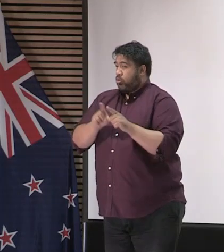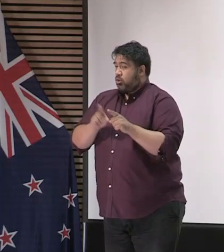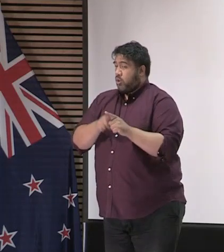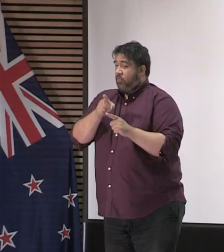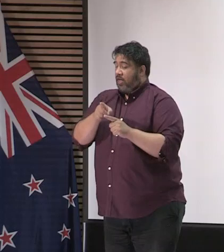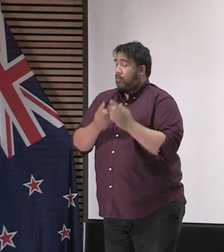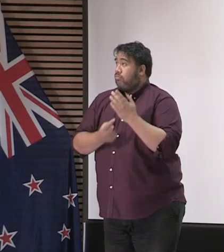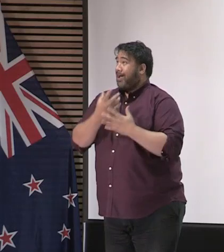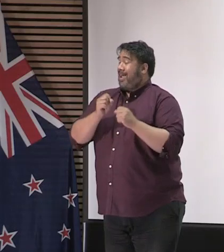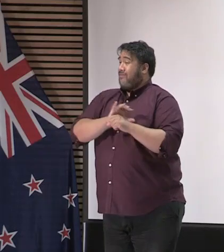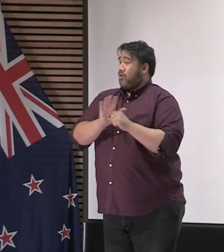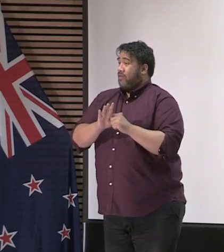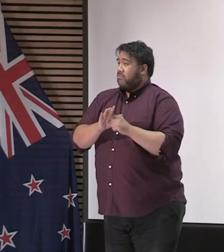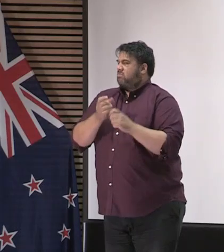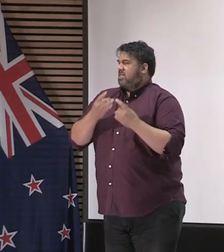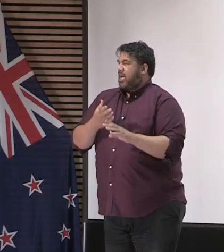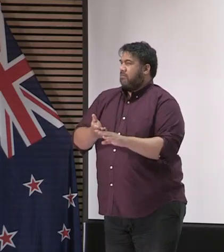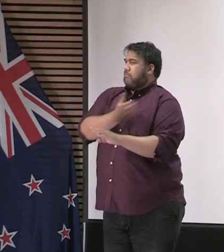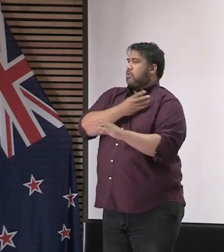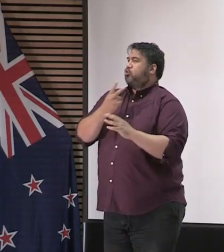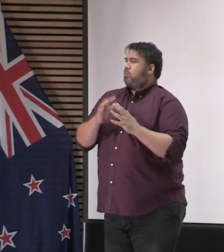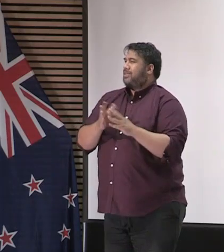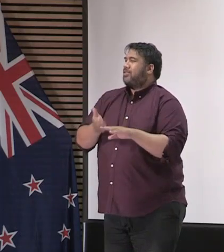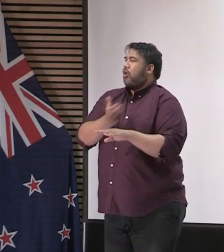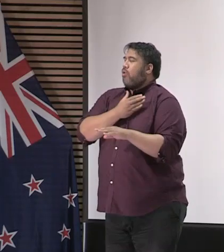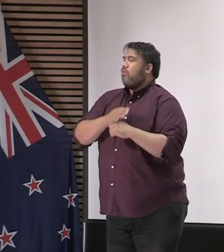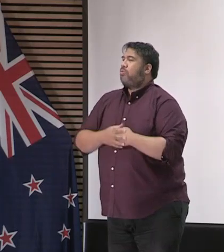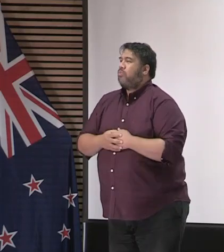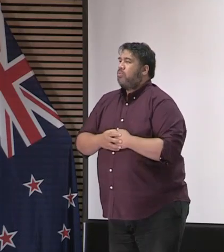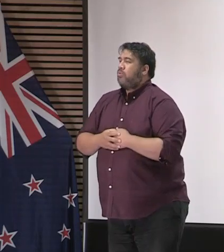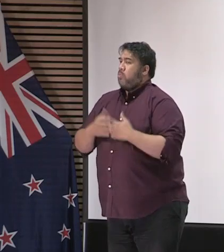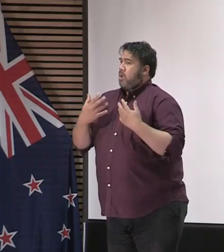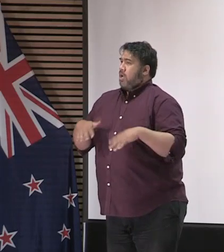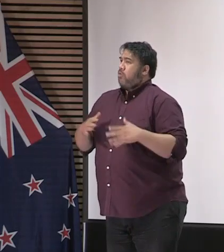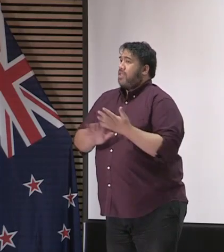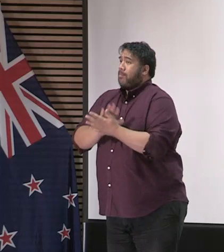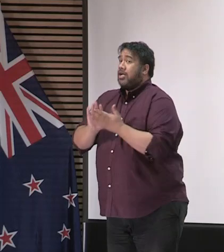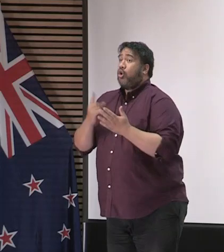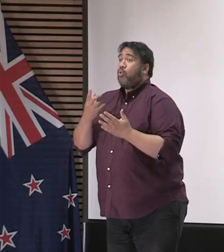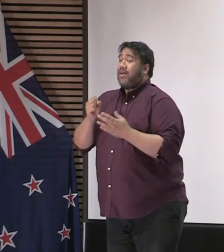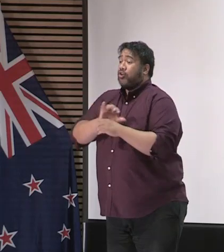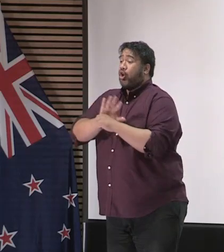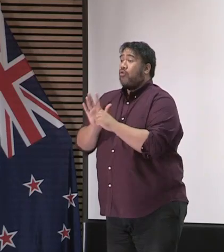the onset of their symptoms. That's an increase of 34 on yesterday, and now 82% of our